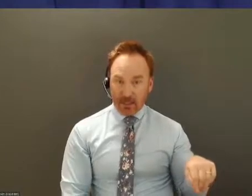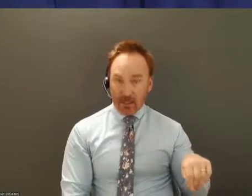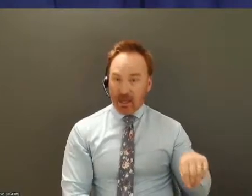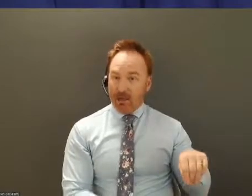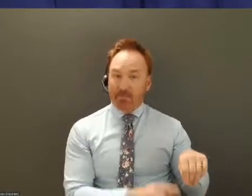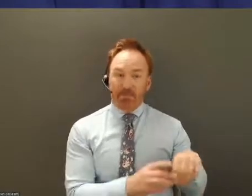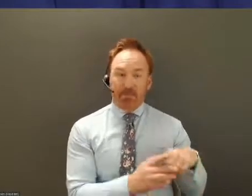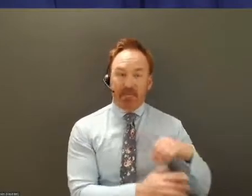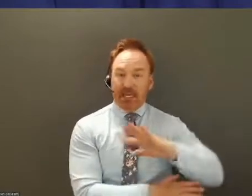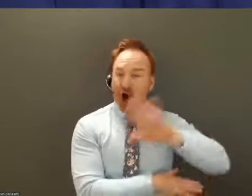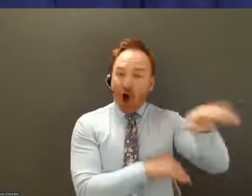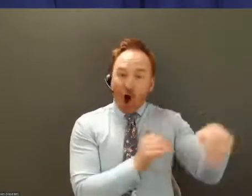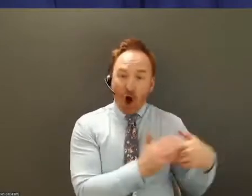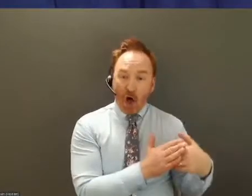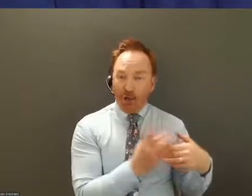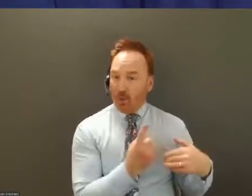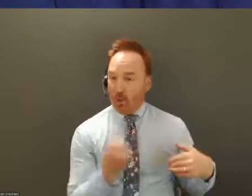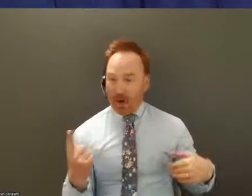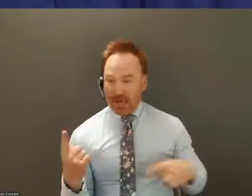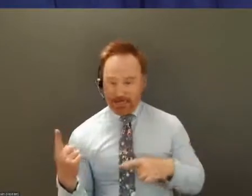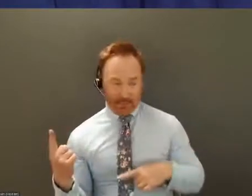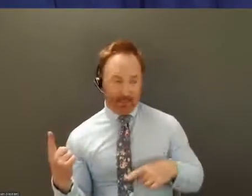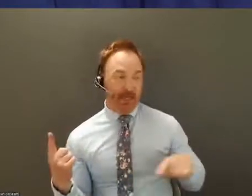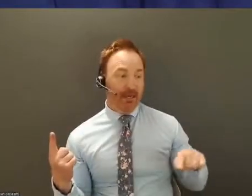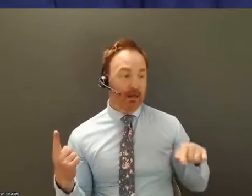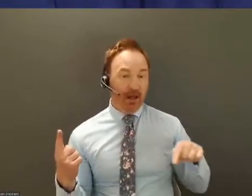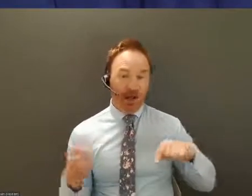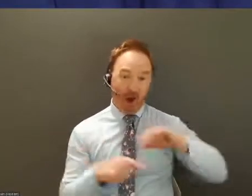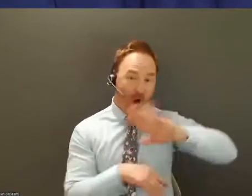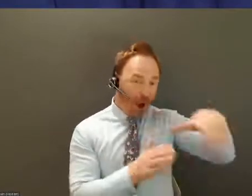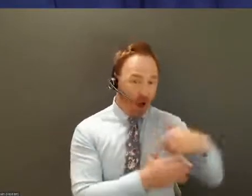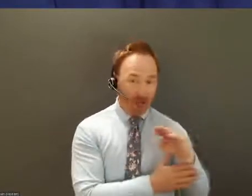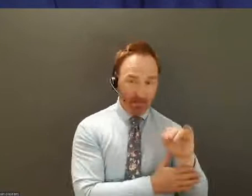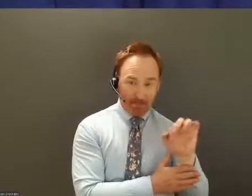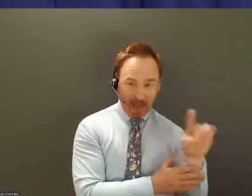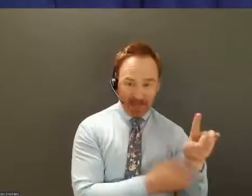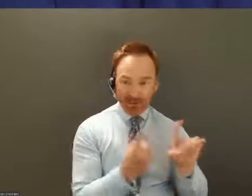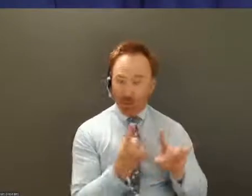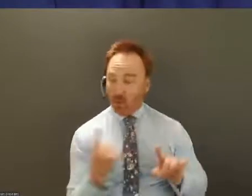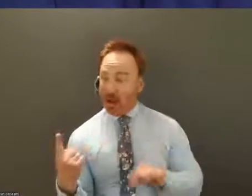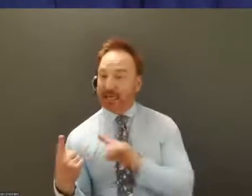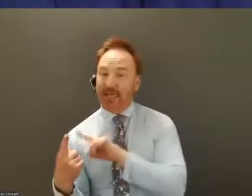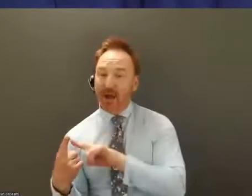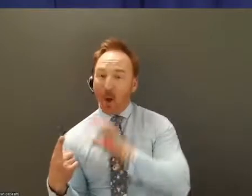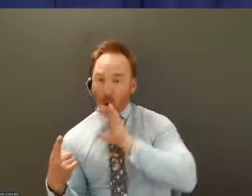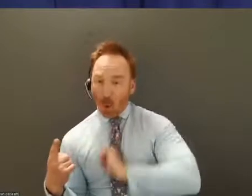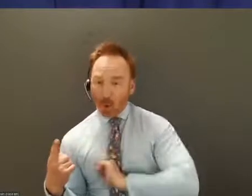we need to proceed with care and continue to abide by whenever public health measures are in